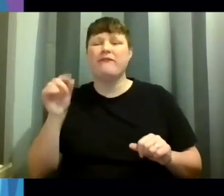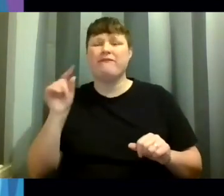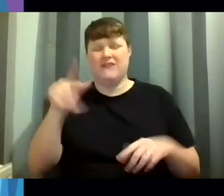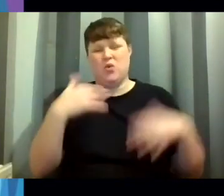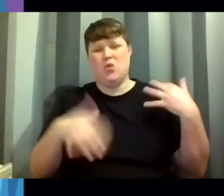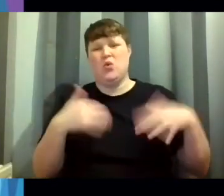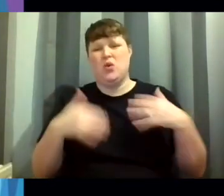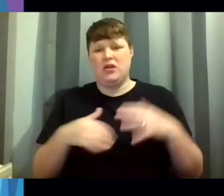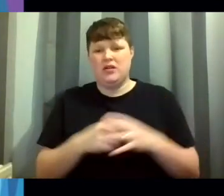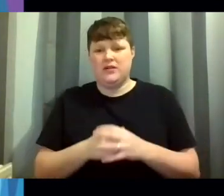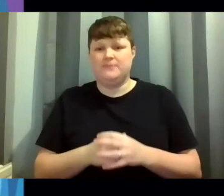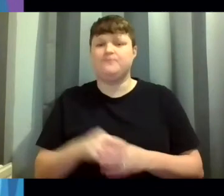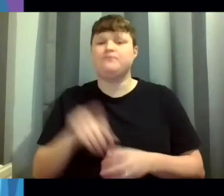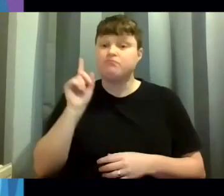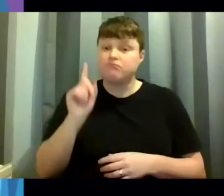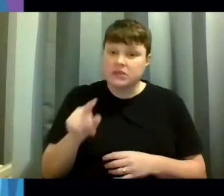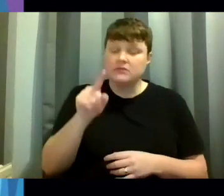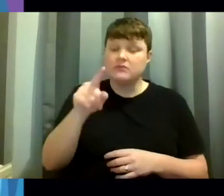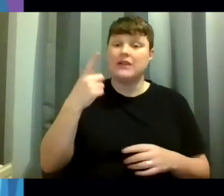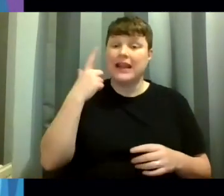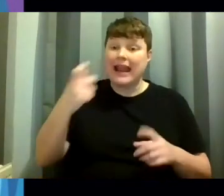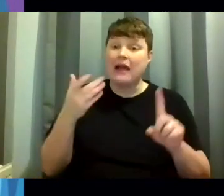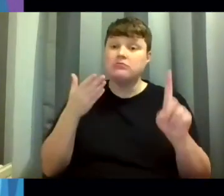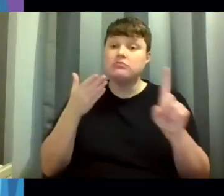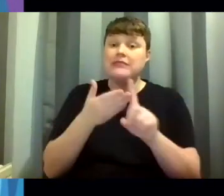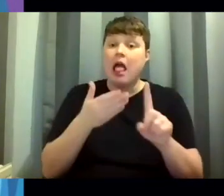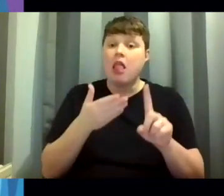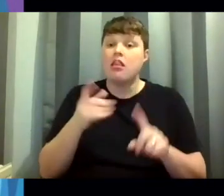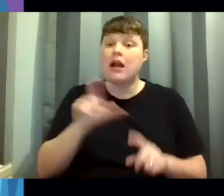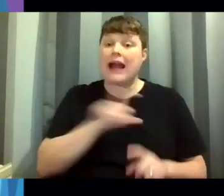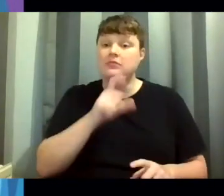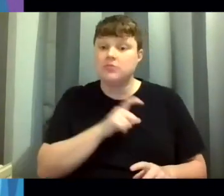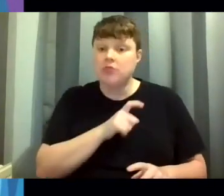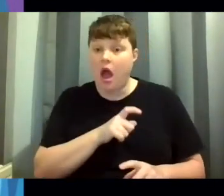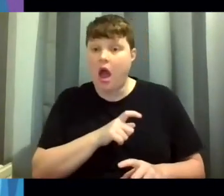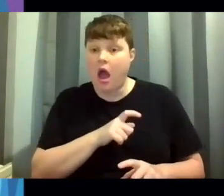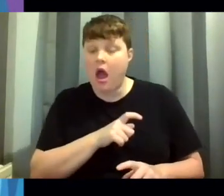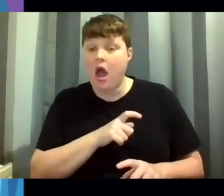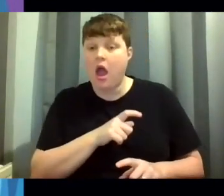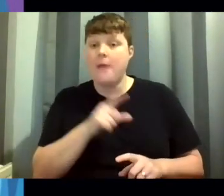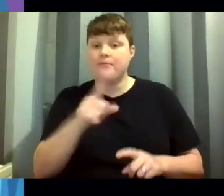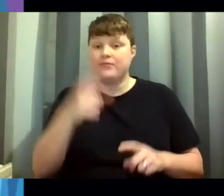However, if we're able to detect cancer earlier, we can treat it at this hyperplasia stage, where